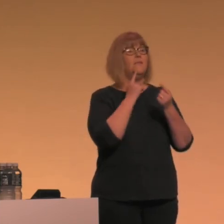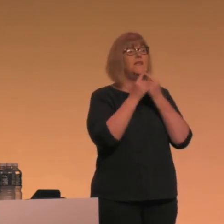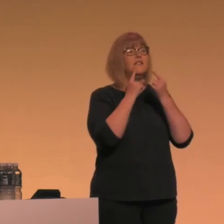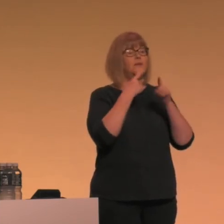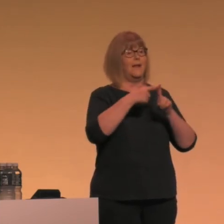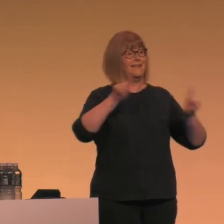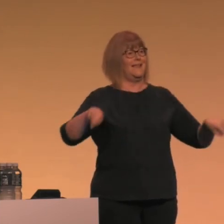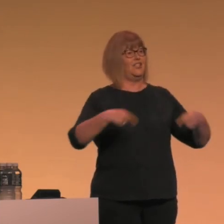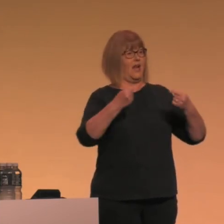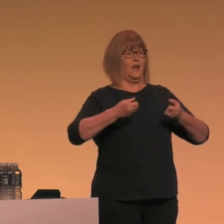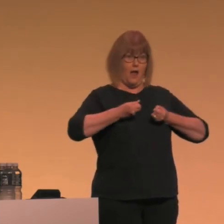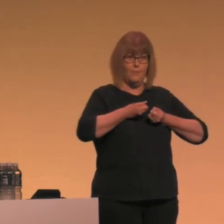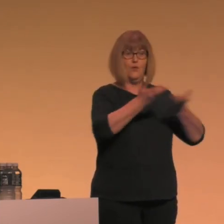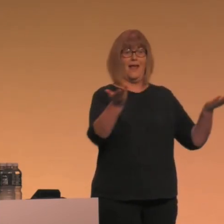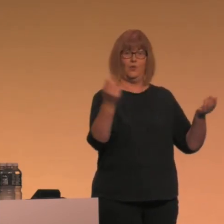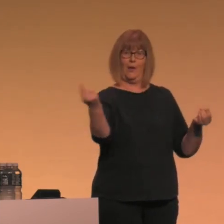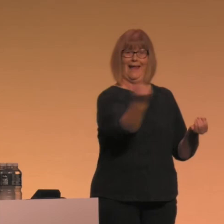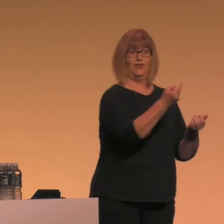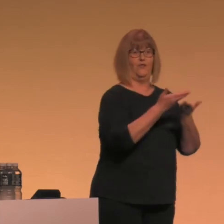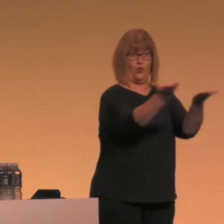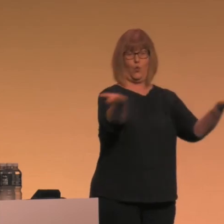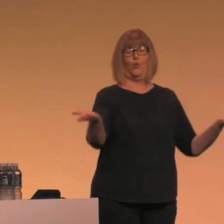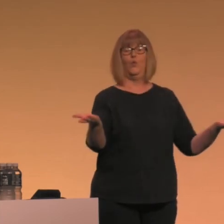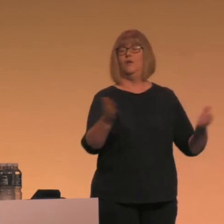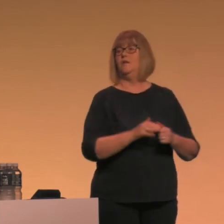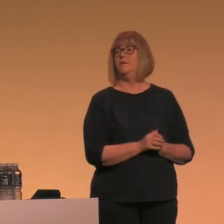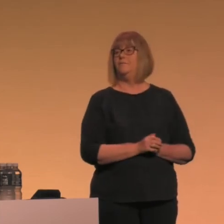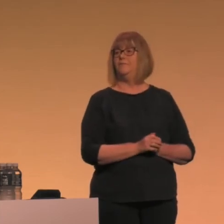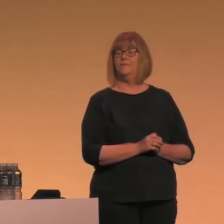I put out to each of you in the next few months,